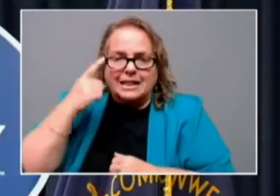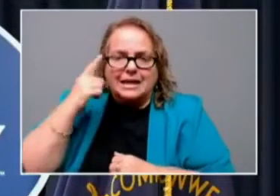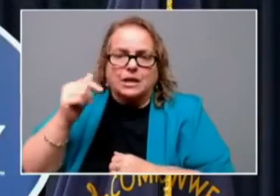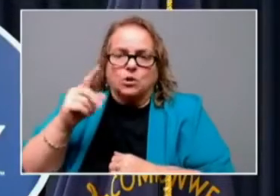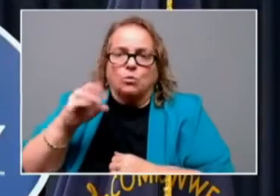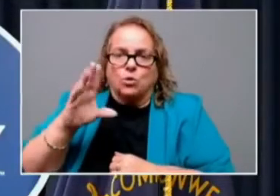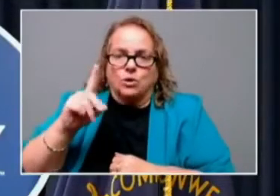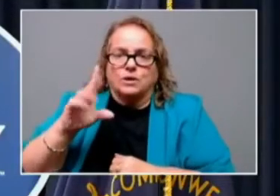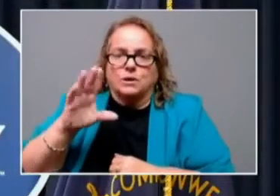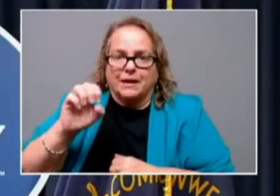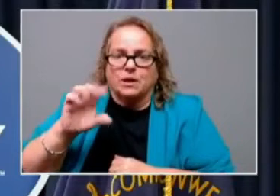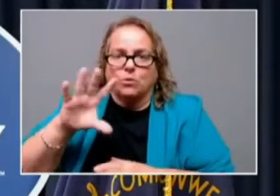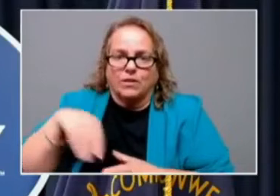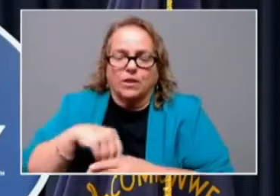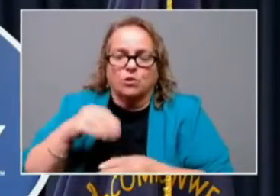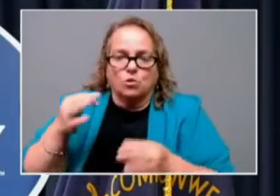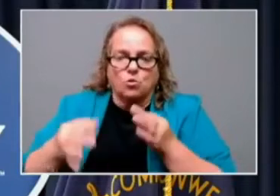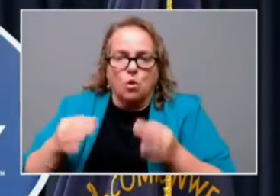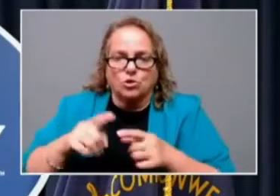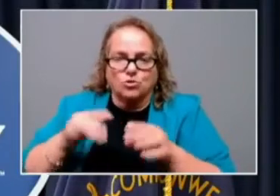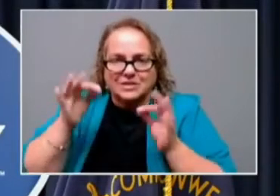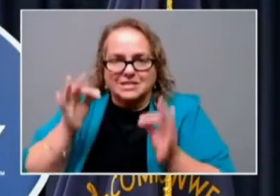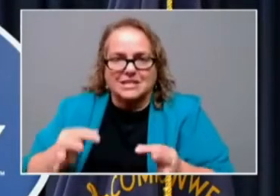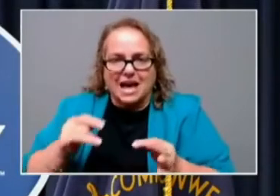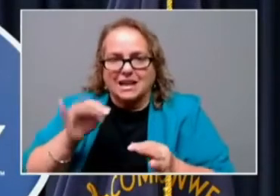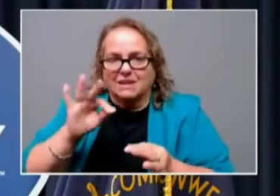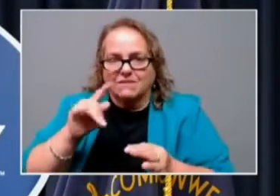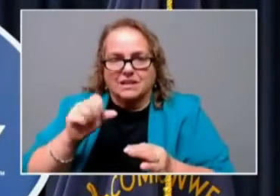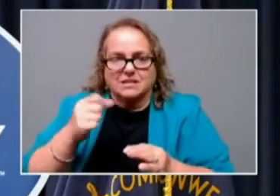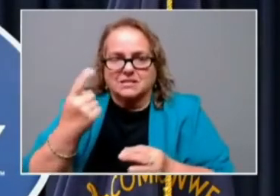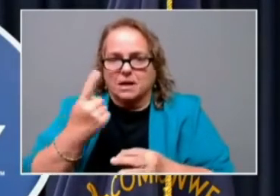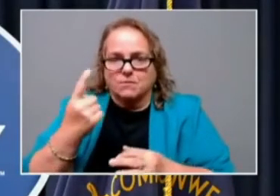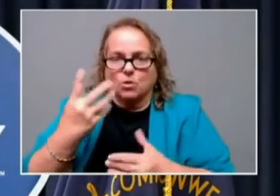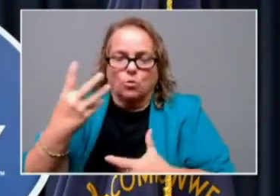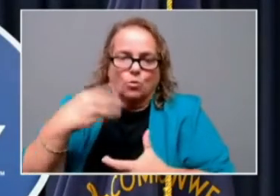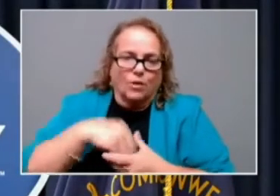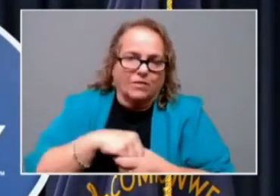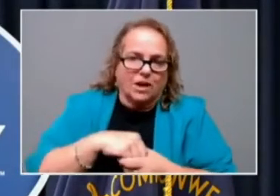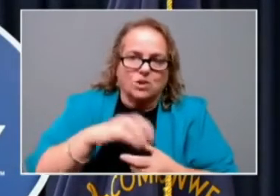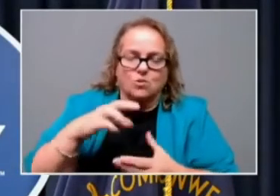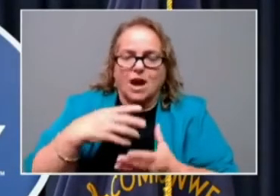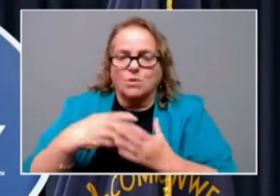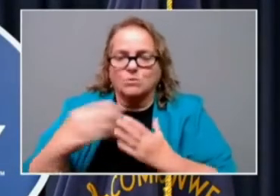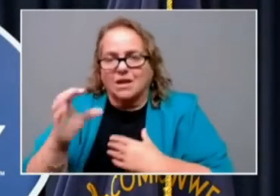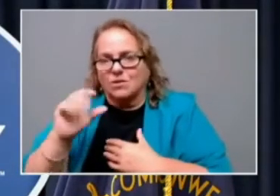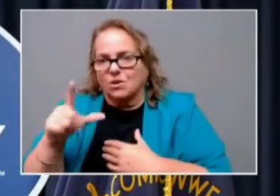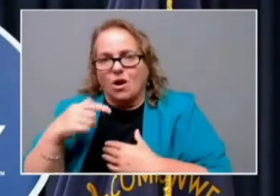something was in or outside the call. I haven't looked at any of that law right